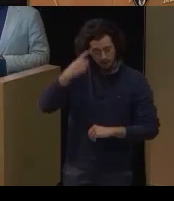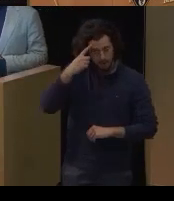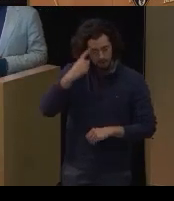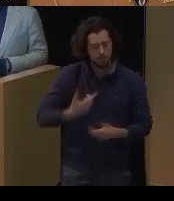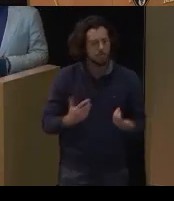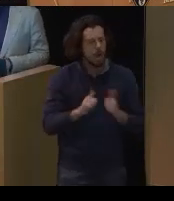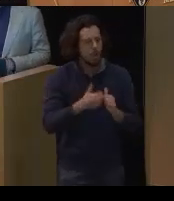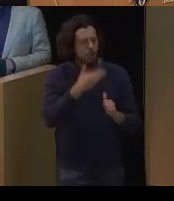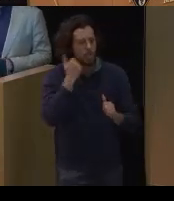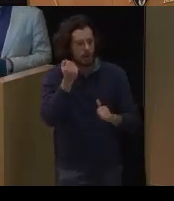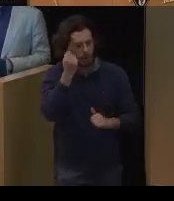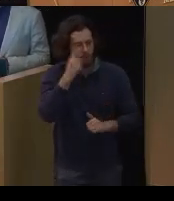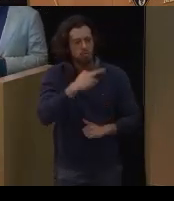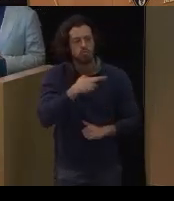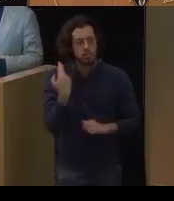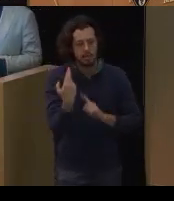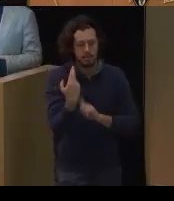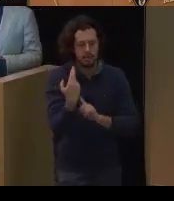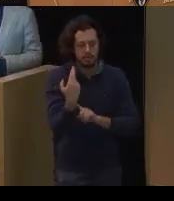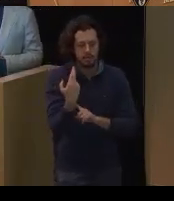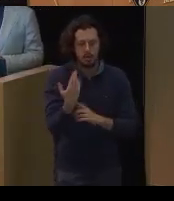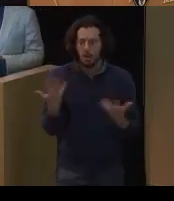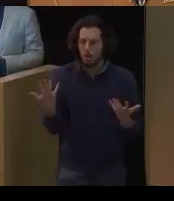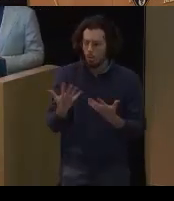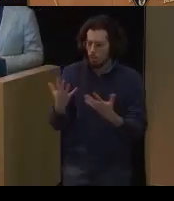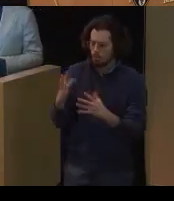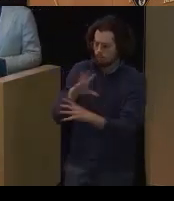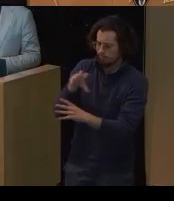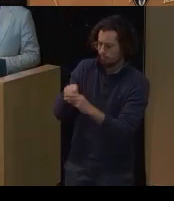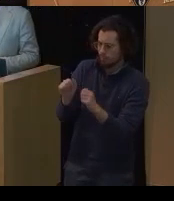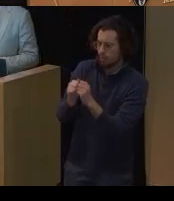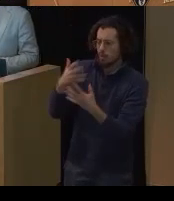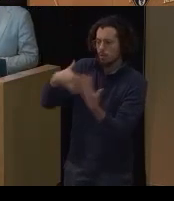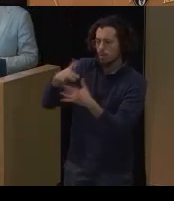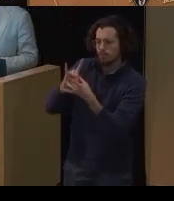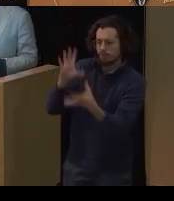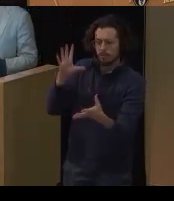better understand risk what contributes to social disconnection one of these often overlooked and